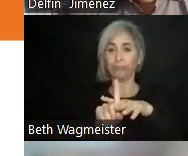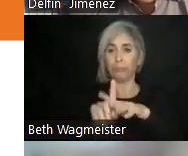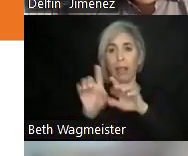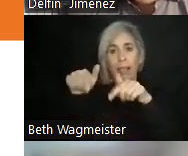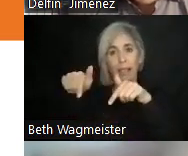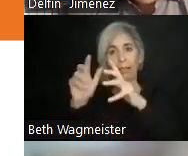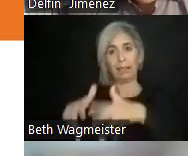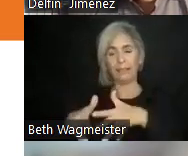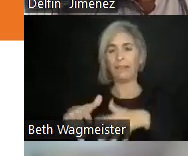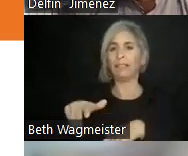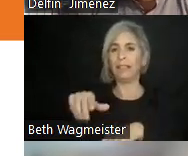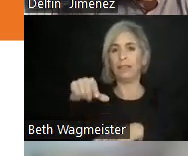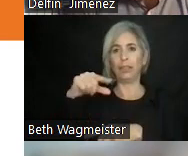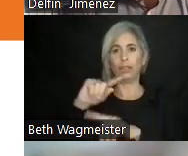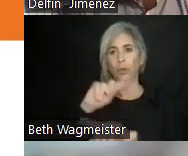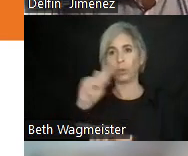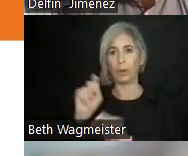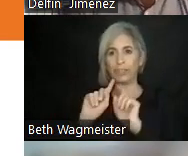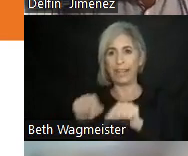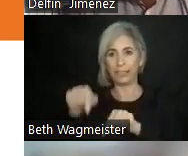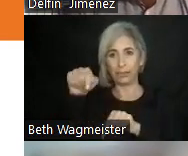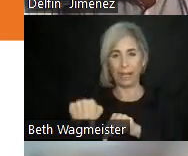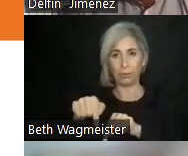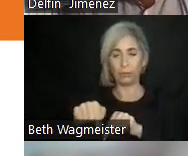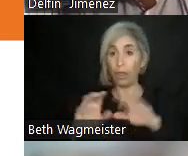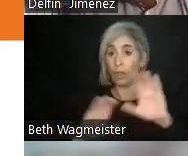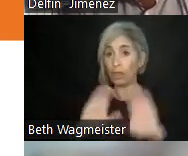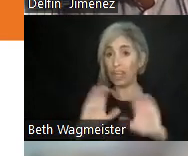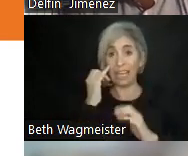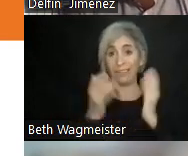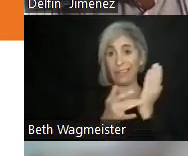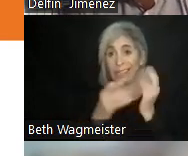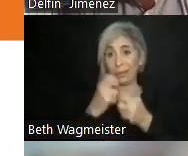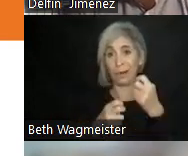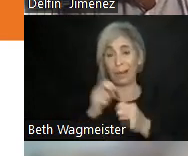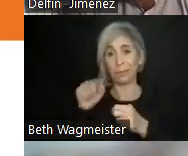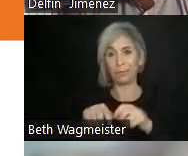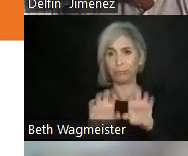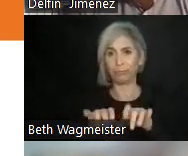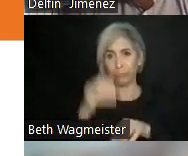for general dialogue and technical issues. Today's webinar will be recorded and available